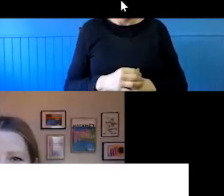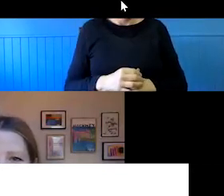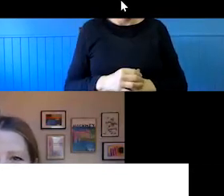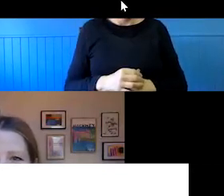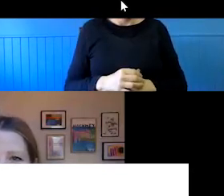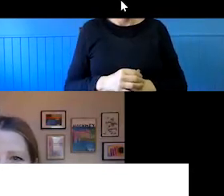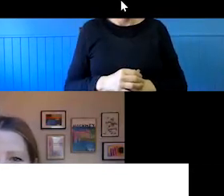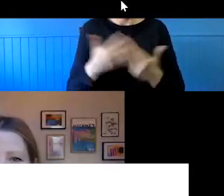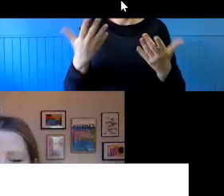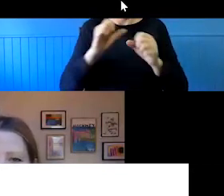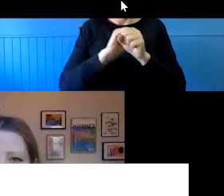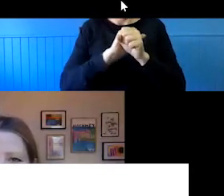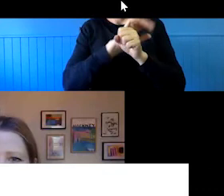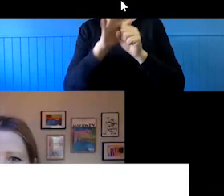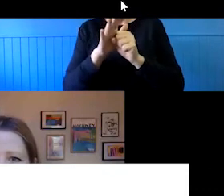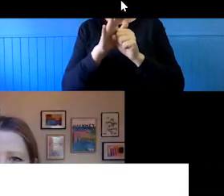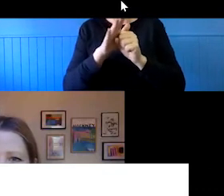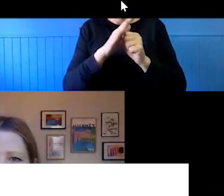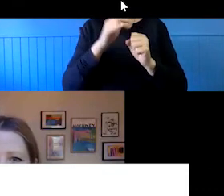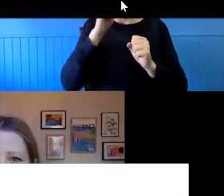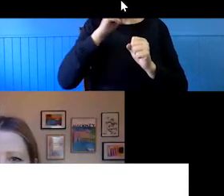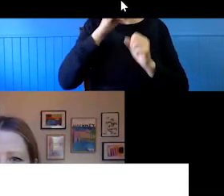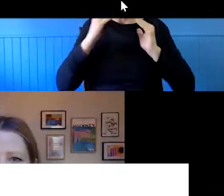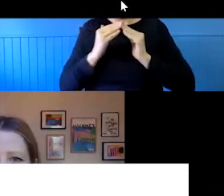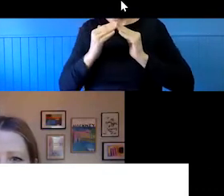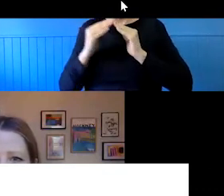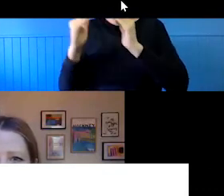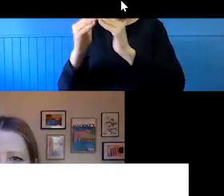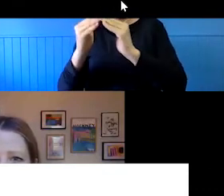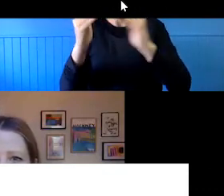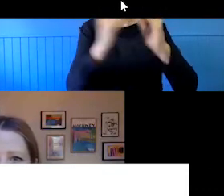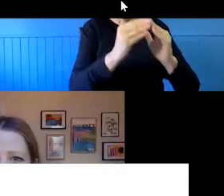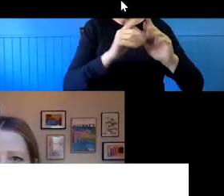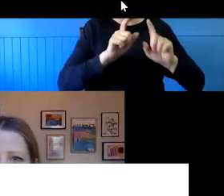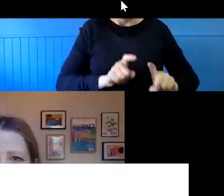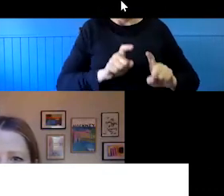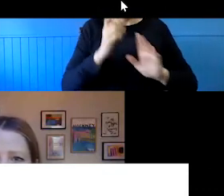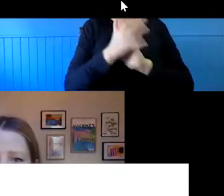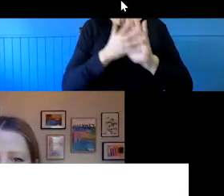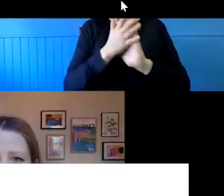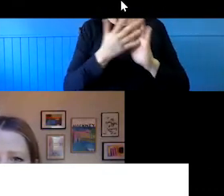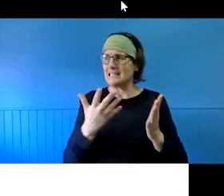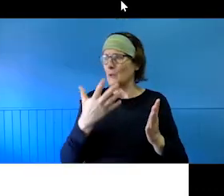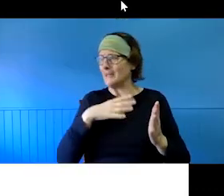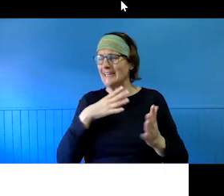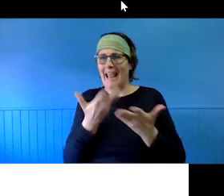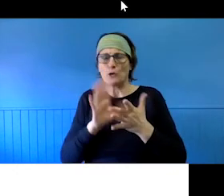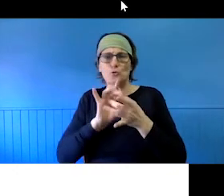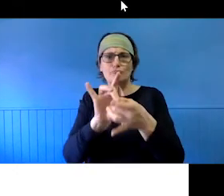the pandemic and the lockdown that we are all going through, we've all gravitated to finding ways to connect online.